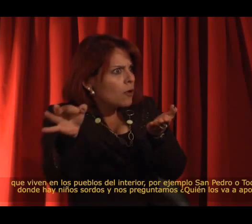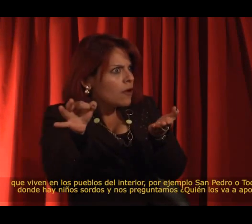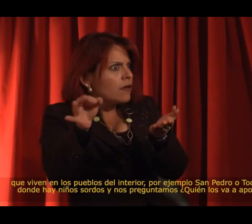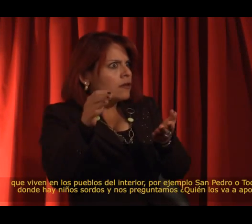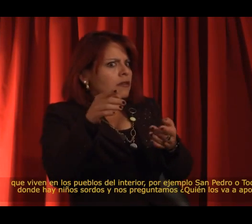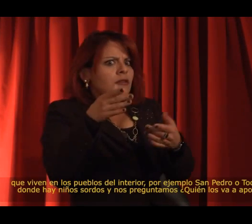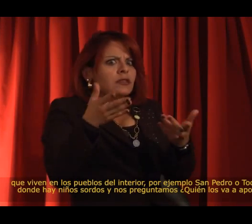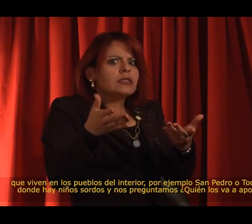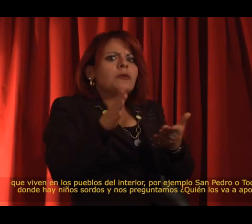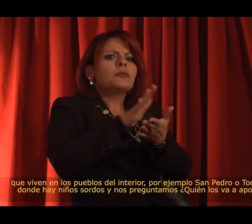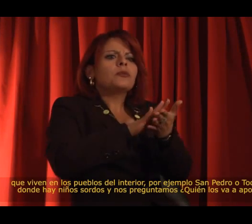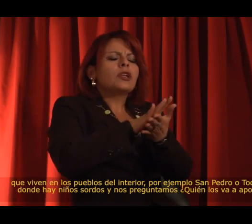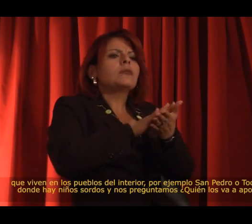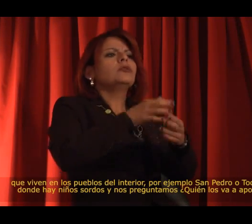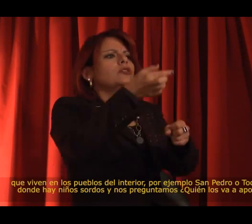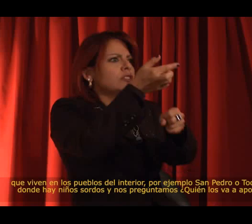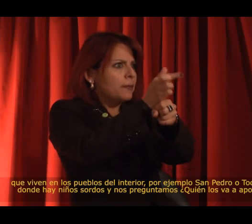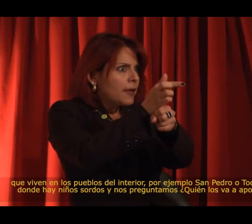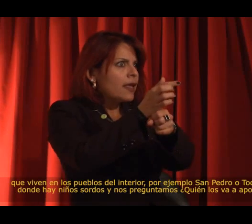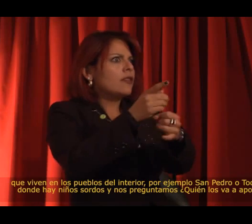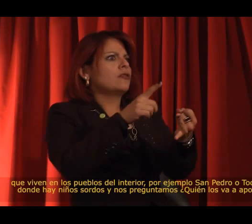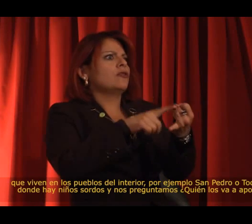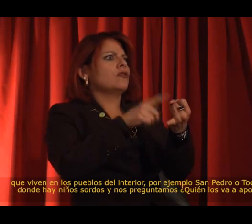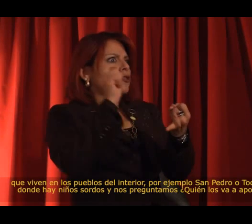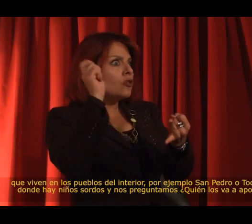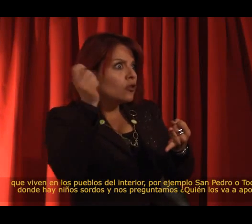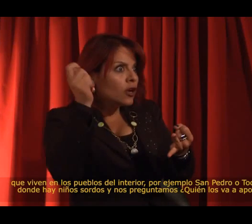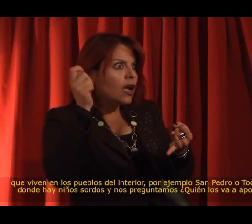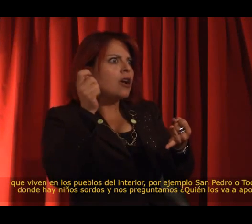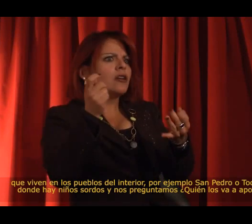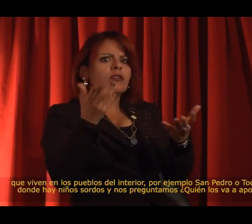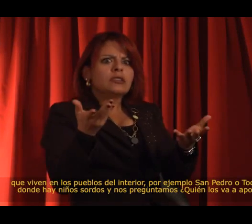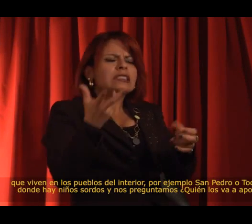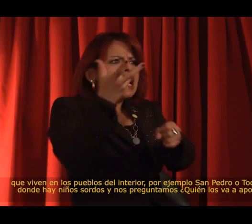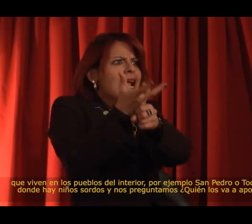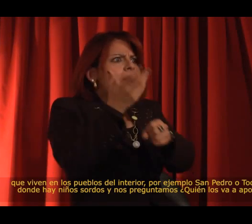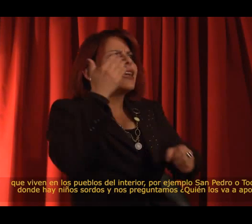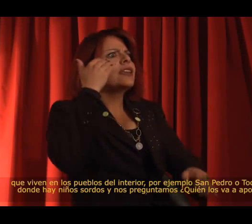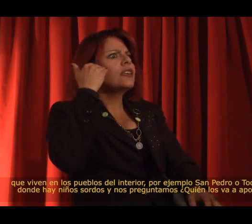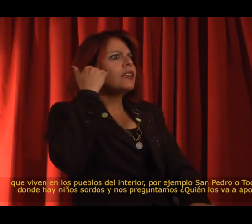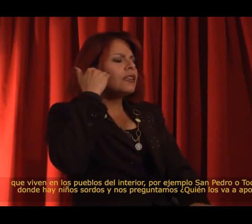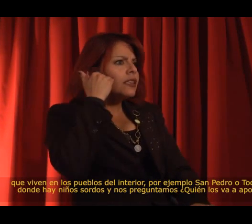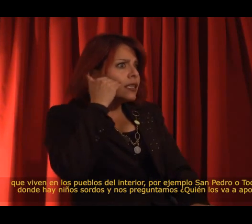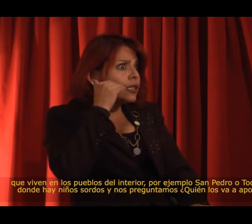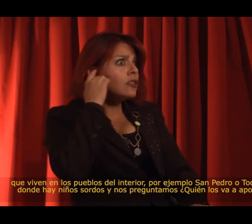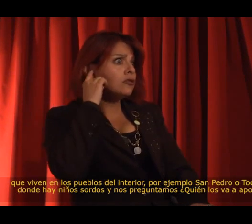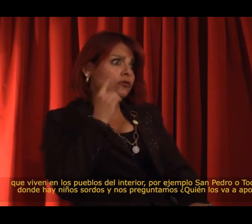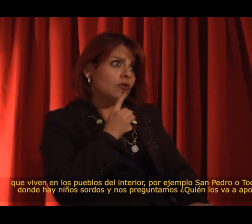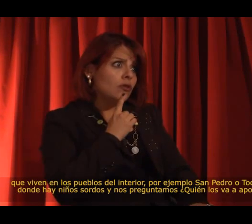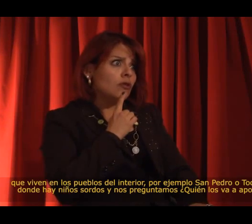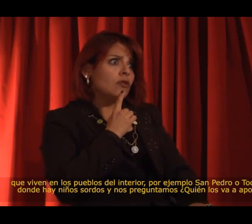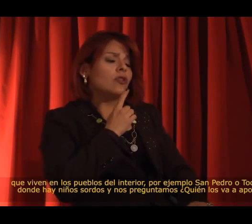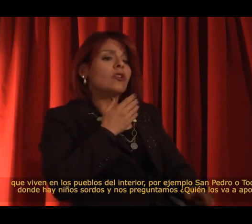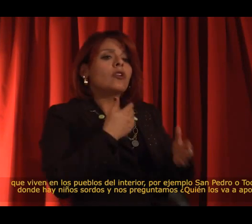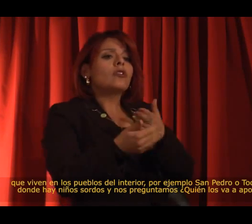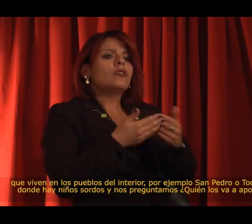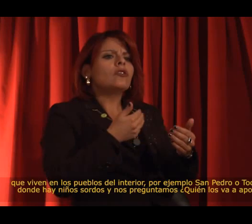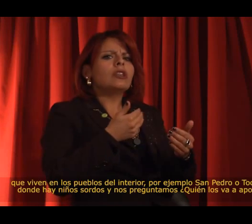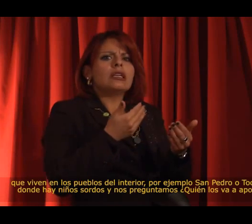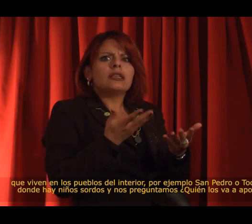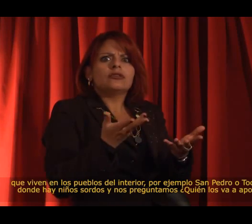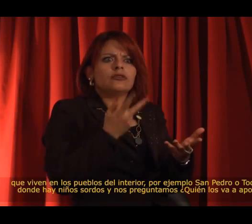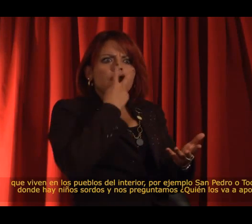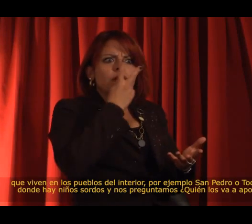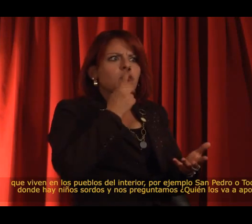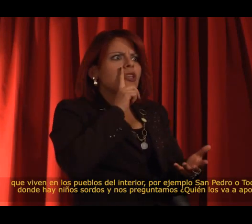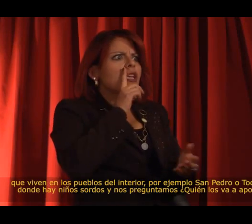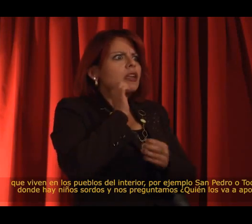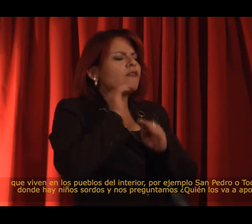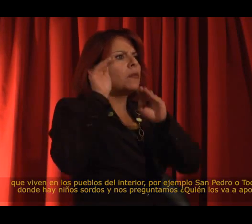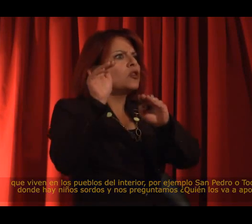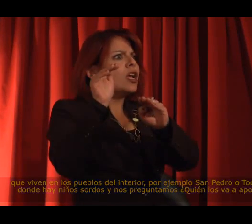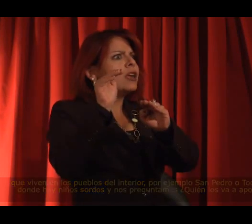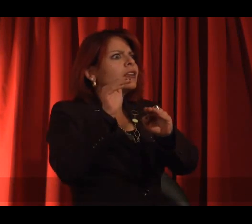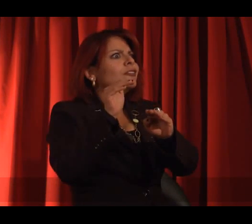For example, we ask ourselves about the deaf children in San Pedro or Tocanao: “Who is helping them?”